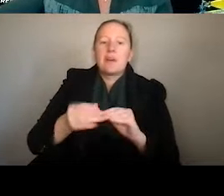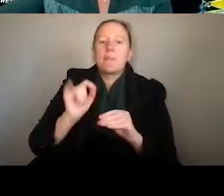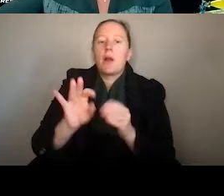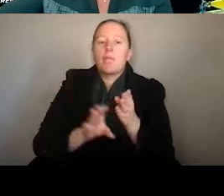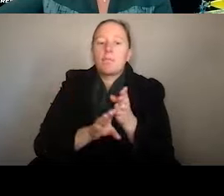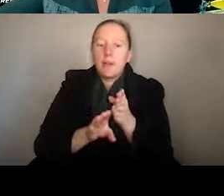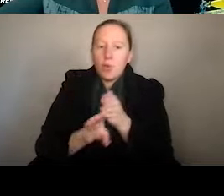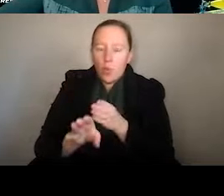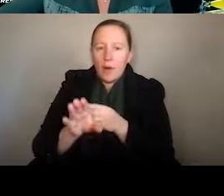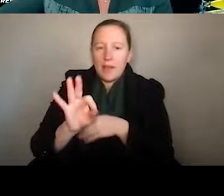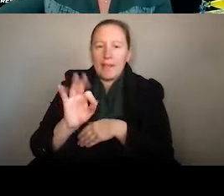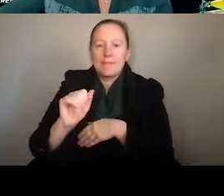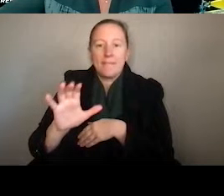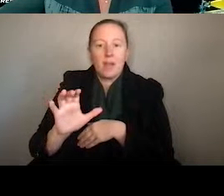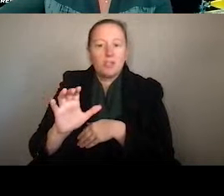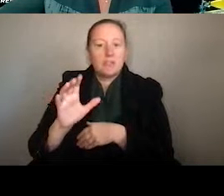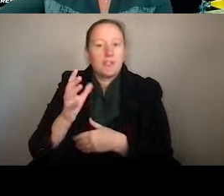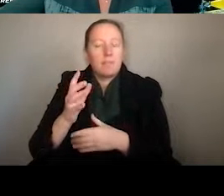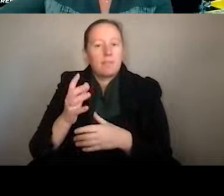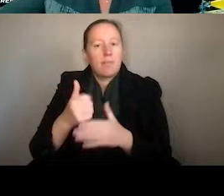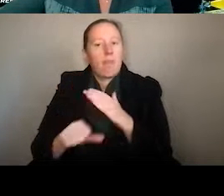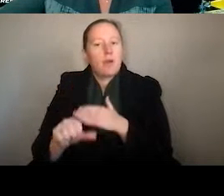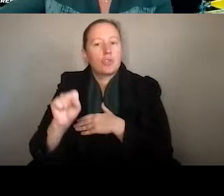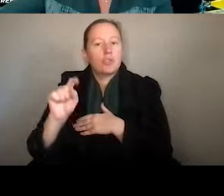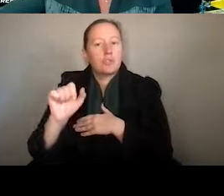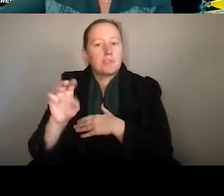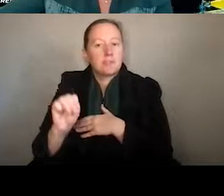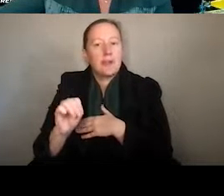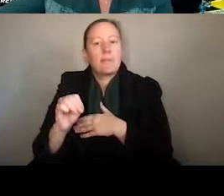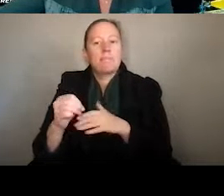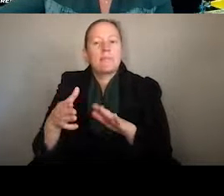This program has a deadline coming next February.